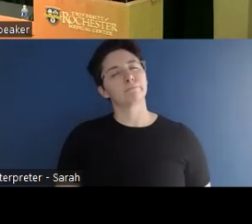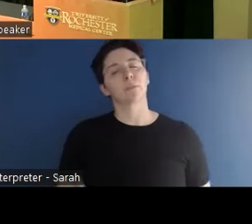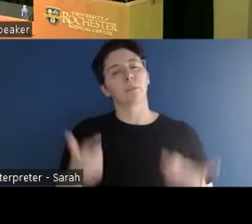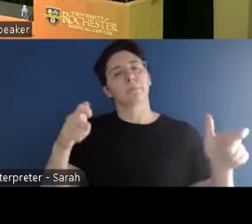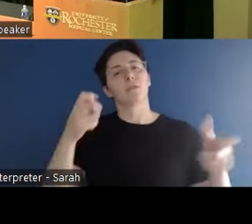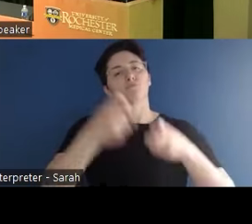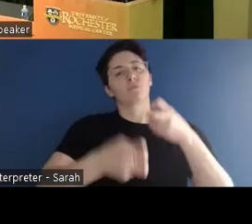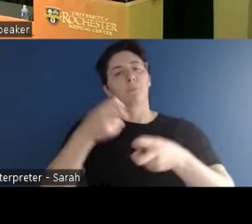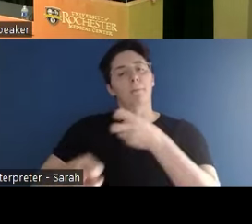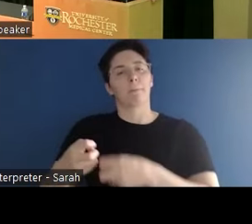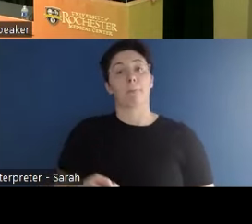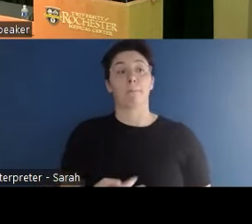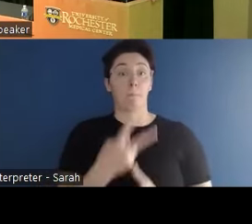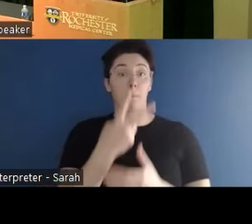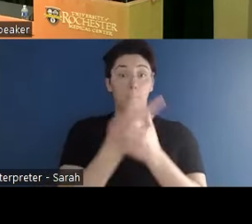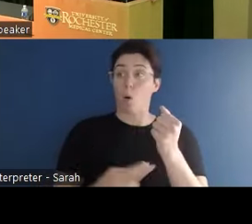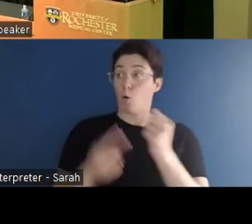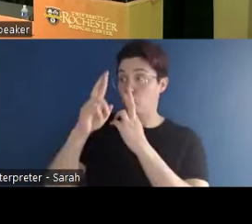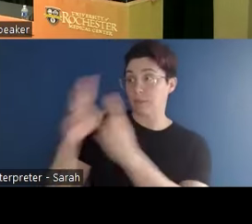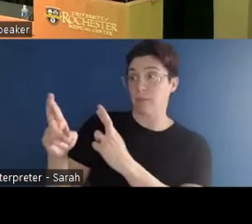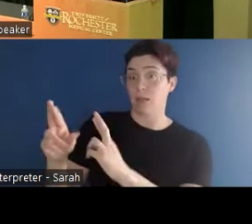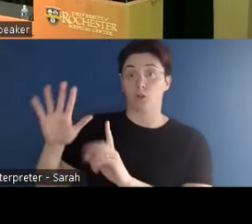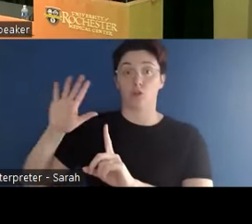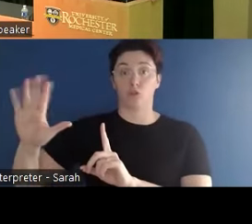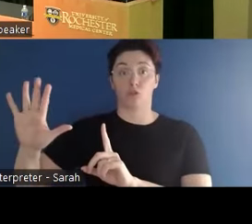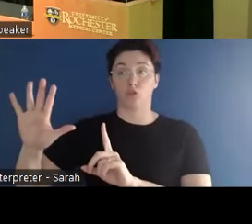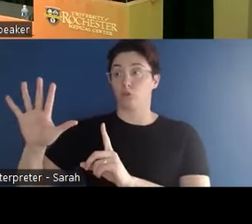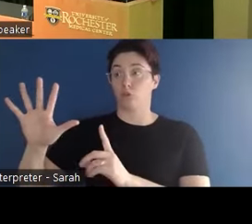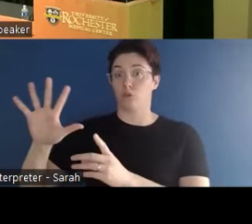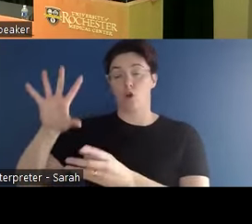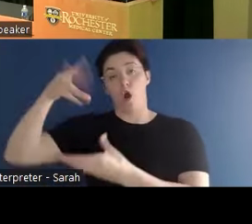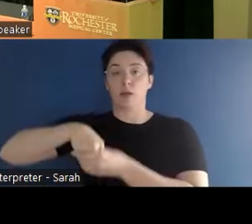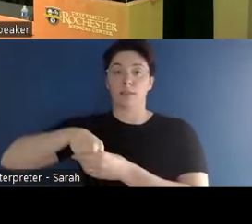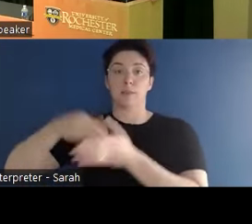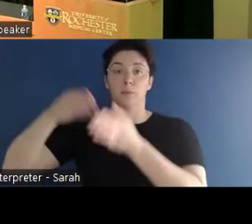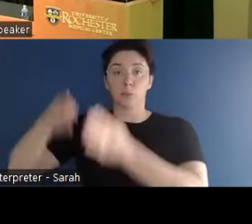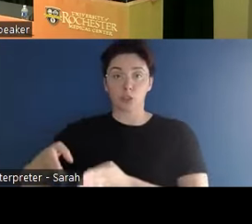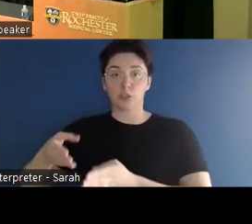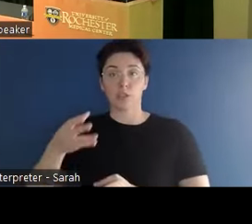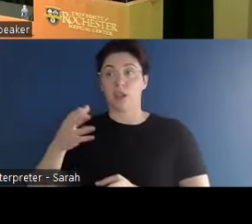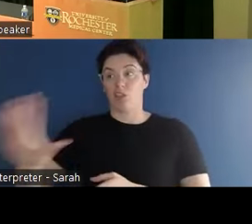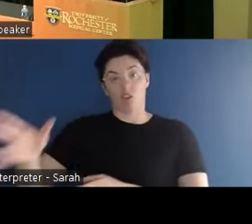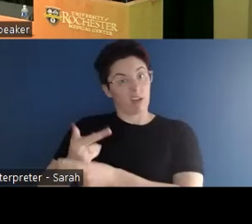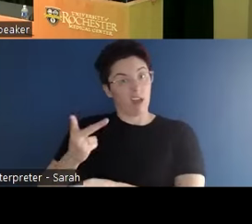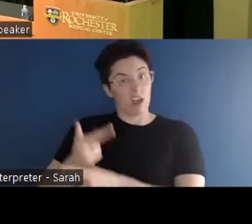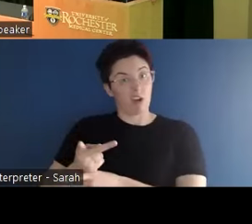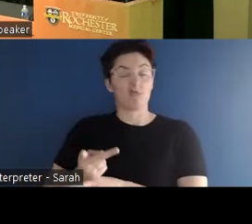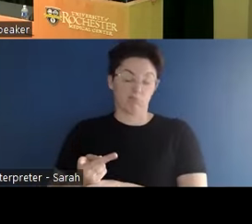both for respecting the participation of autistic individuals in their own care which is a something